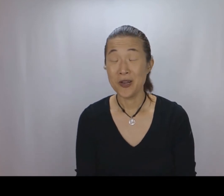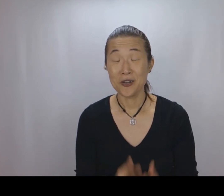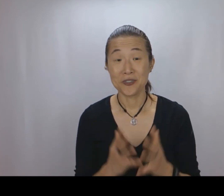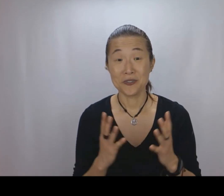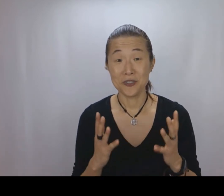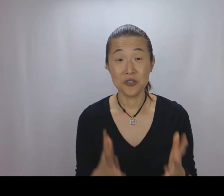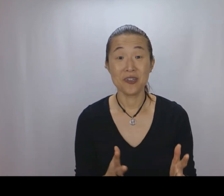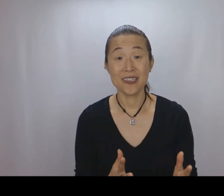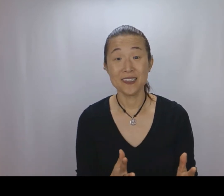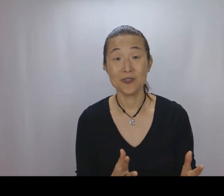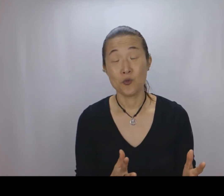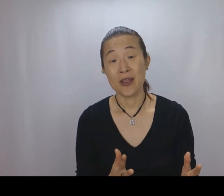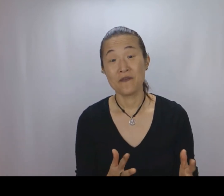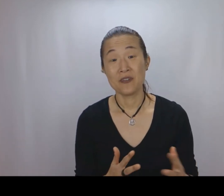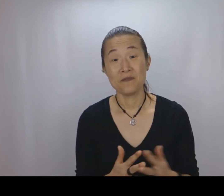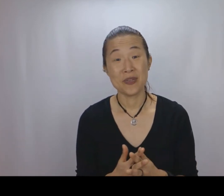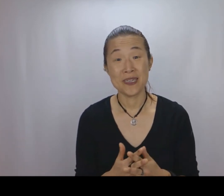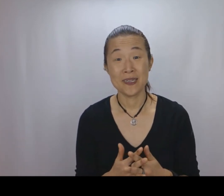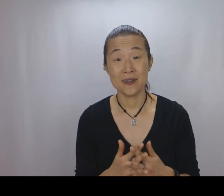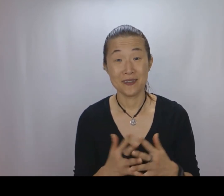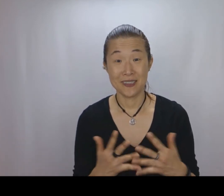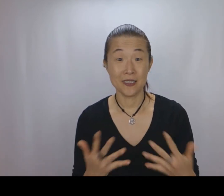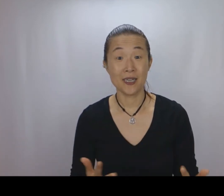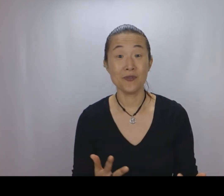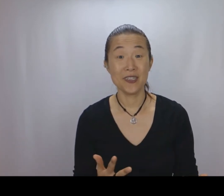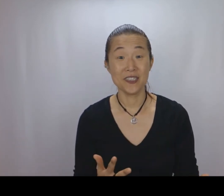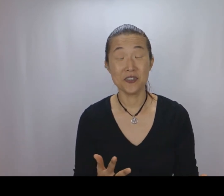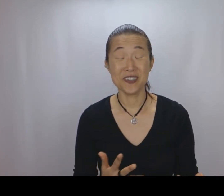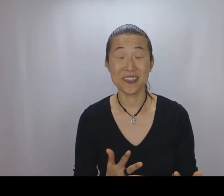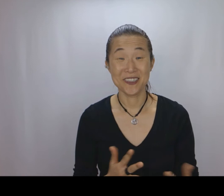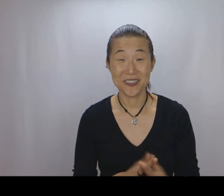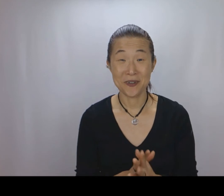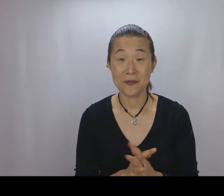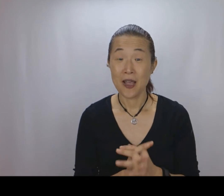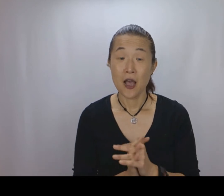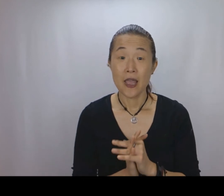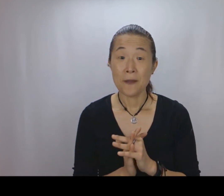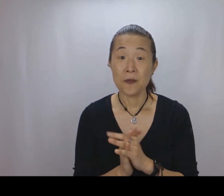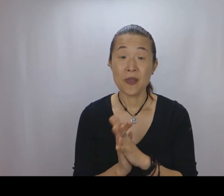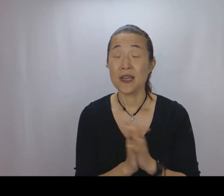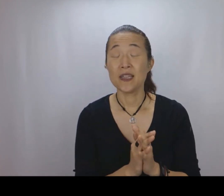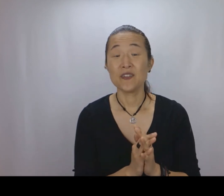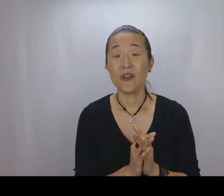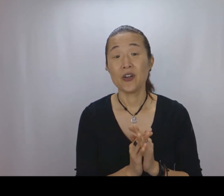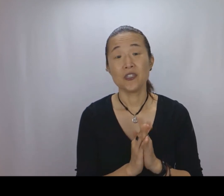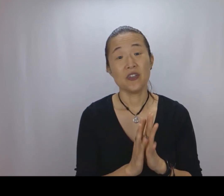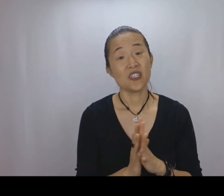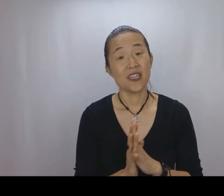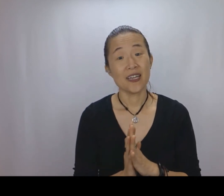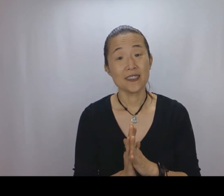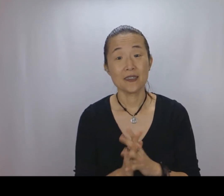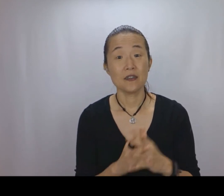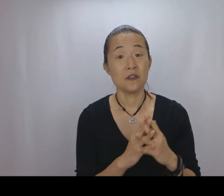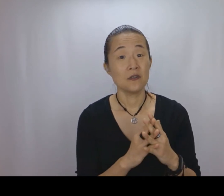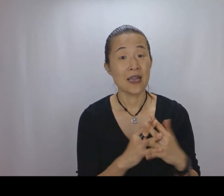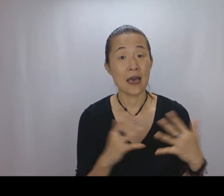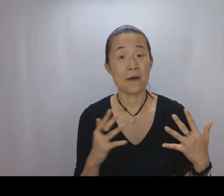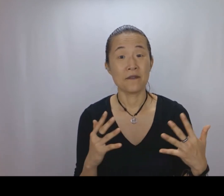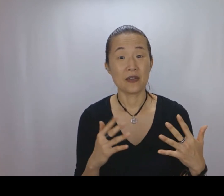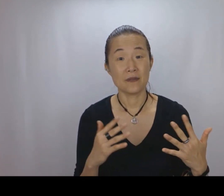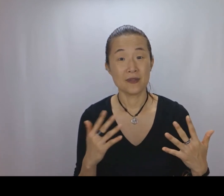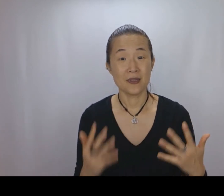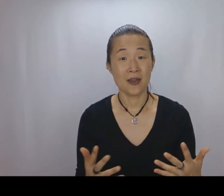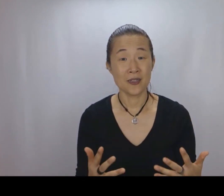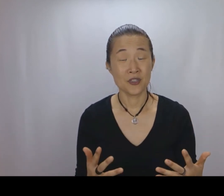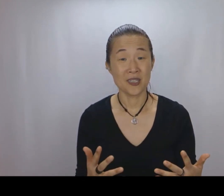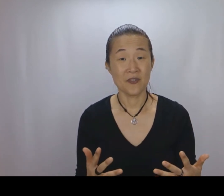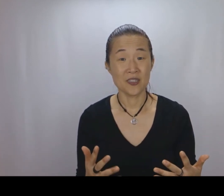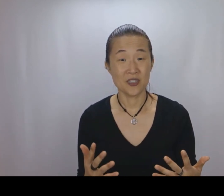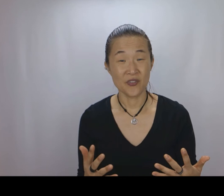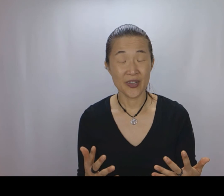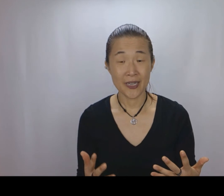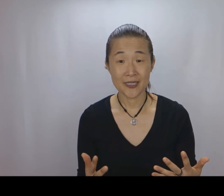We are two classes away from being done with this unit, so if you made it this far to each class, You have got yourself a certificate!